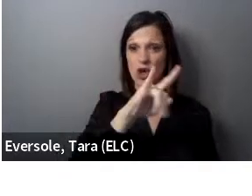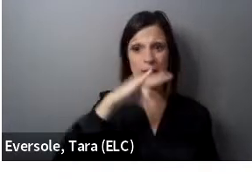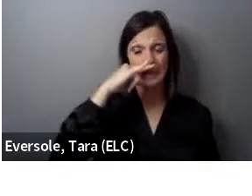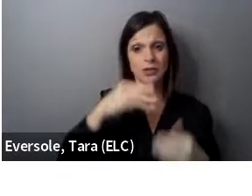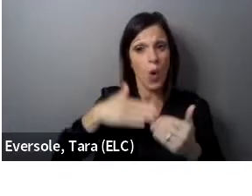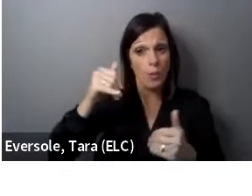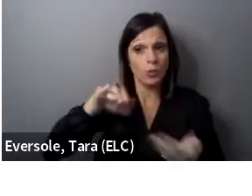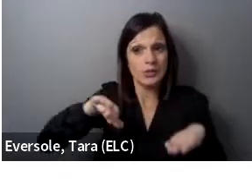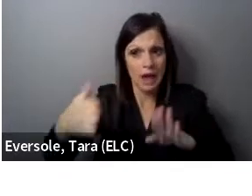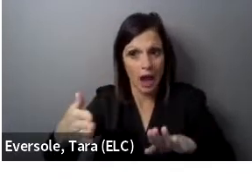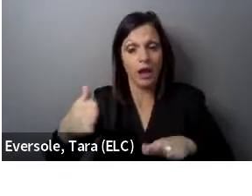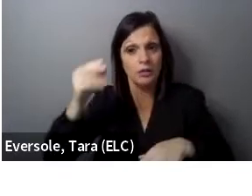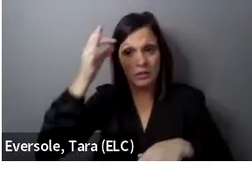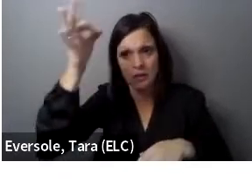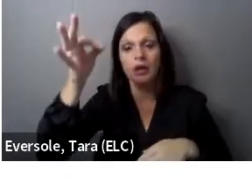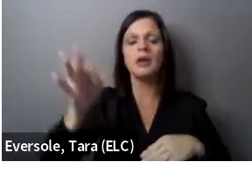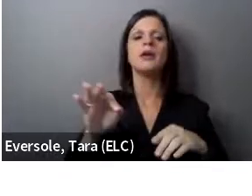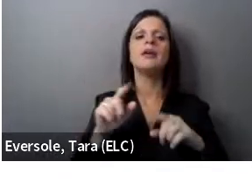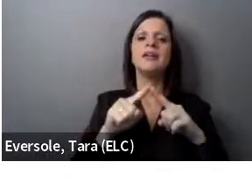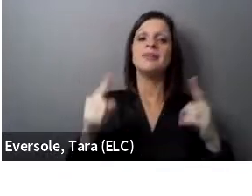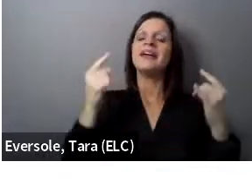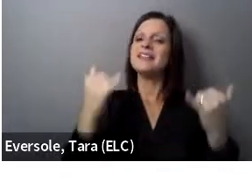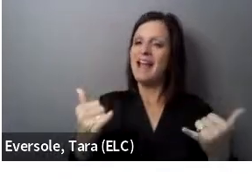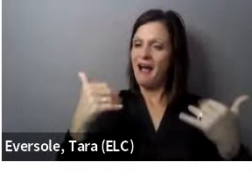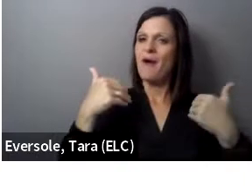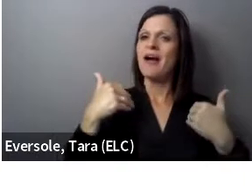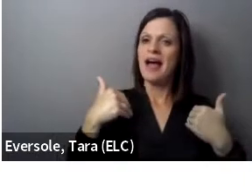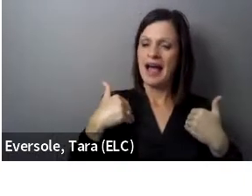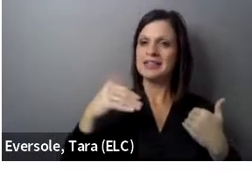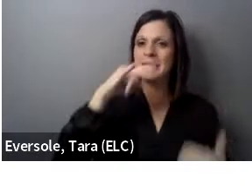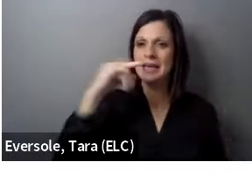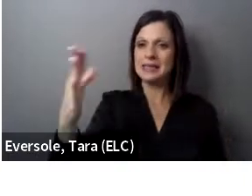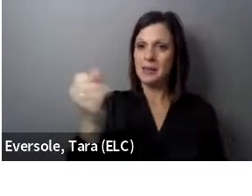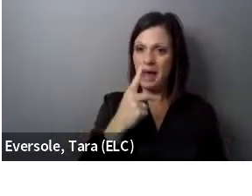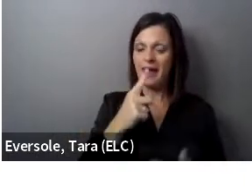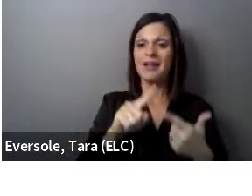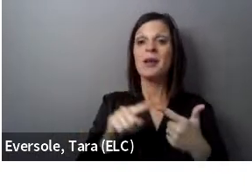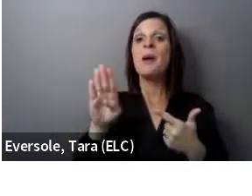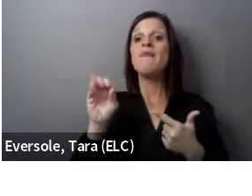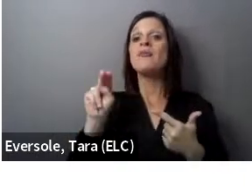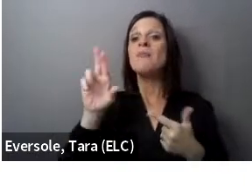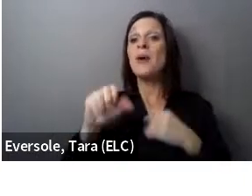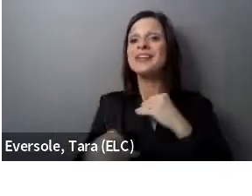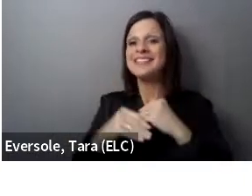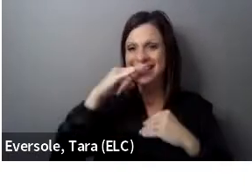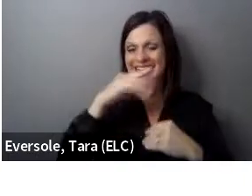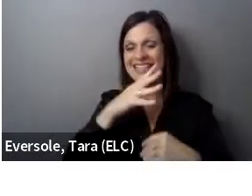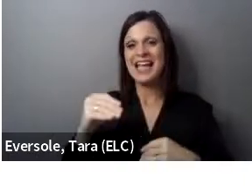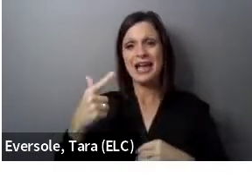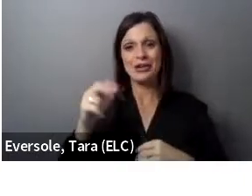Jessica now owns her own home and is married and has her kids back along with bonus kids and grandbabies. Because a nurse practitioner never giving up on her and trying to give her best